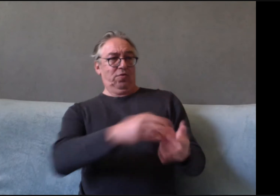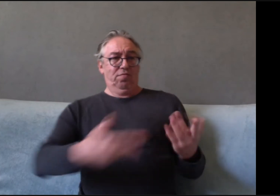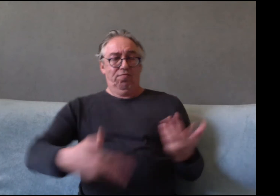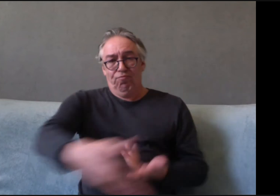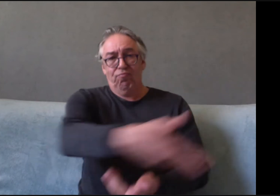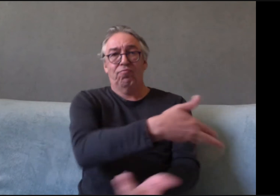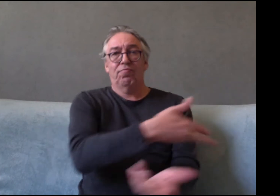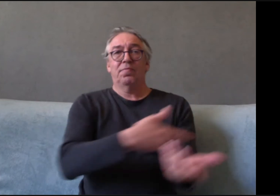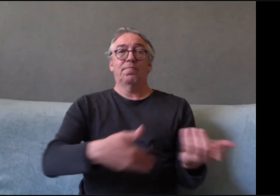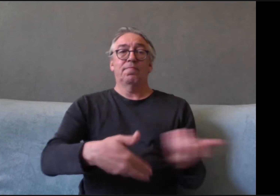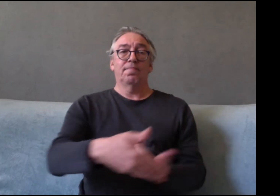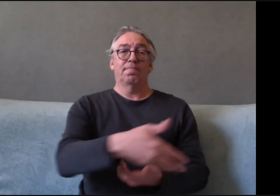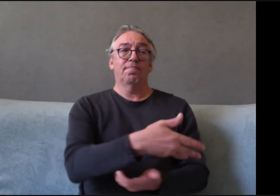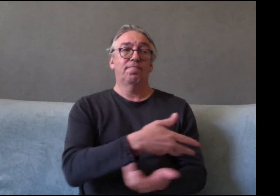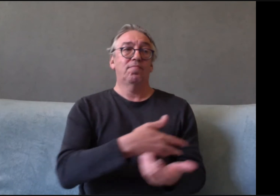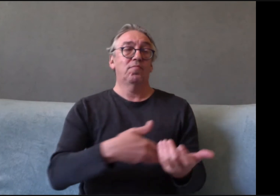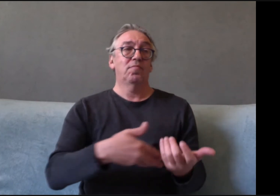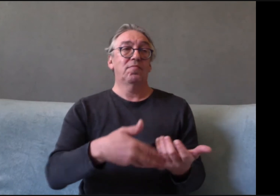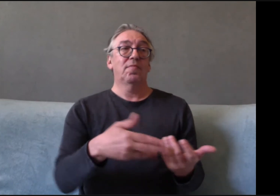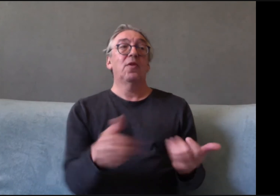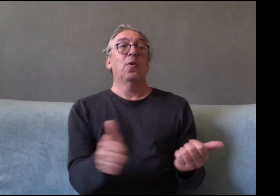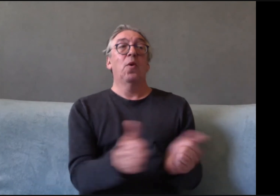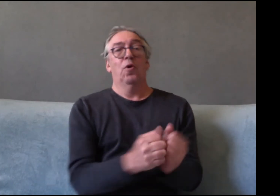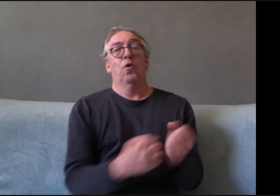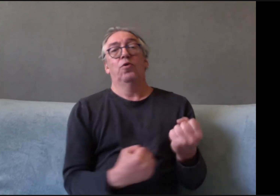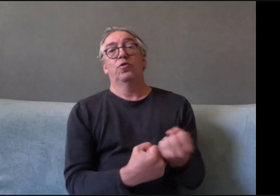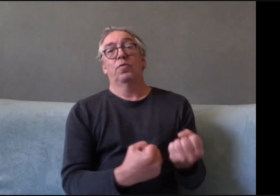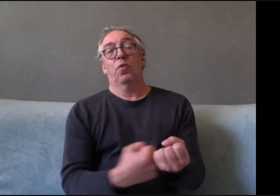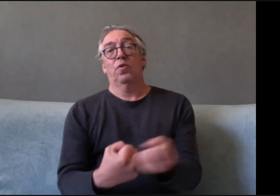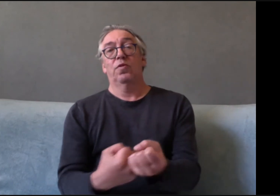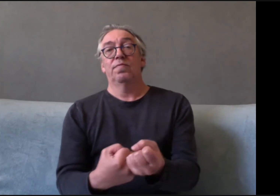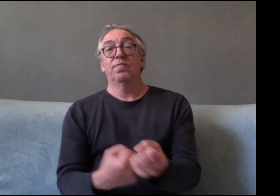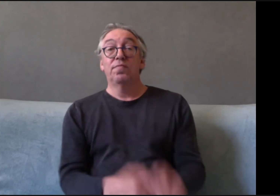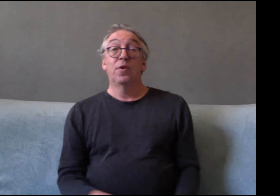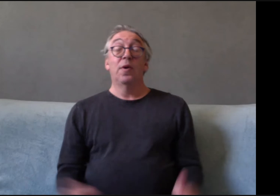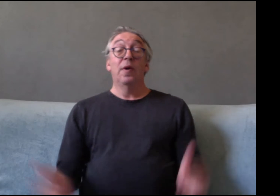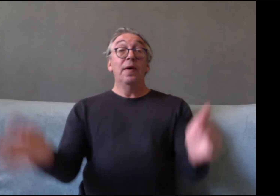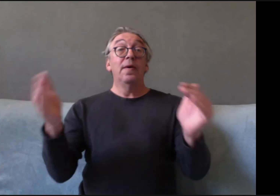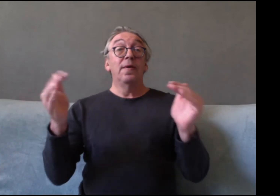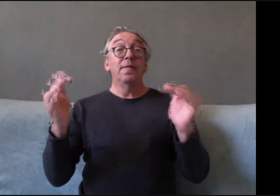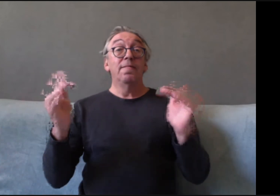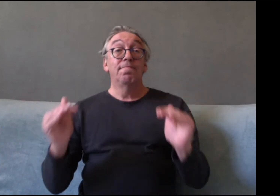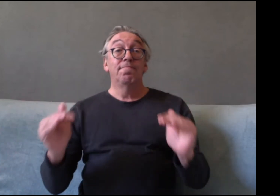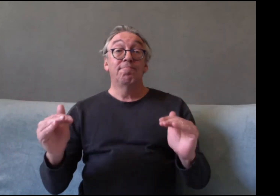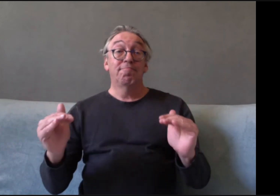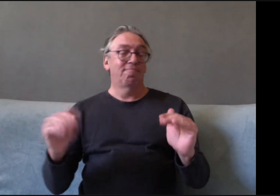As you know, the committee of San Marino is the first one,